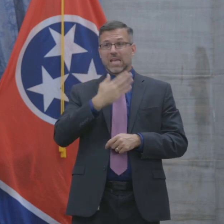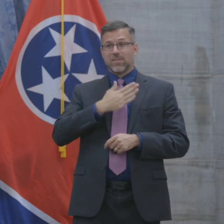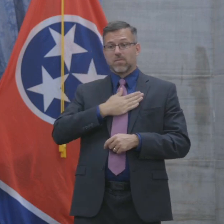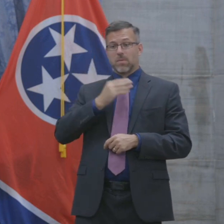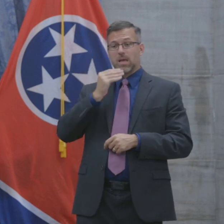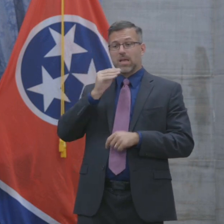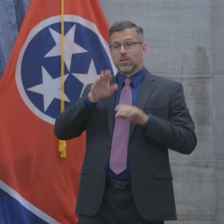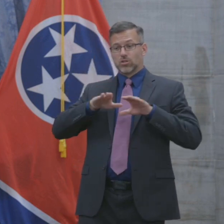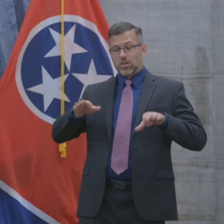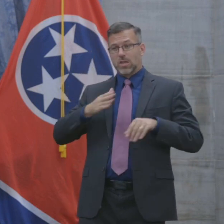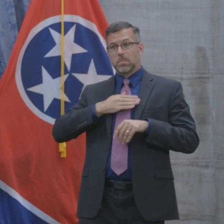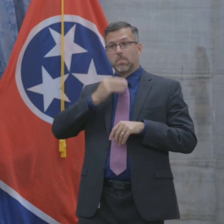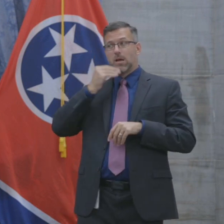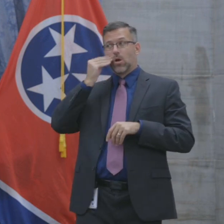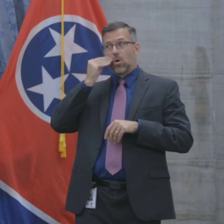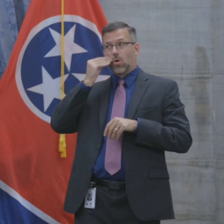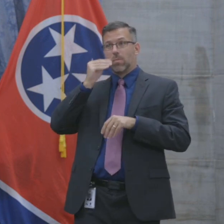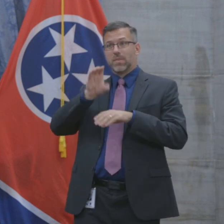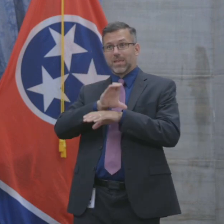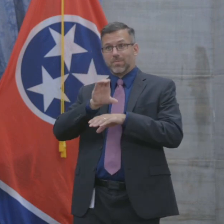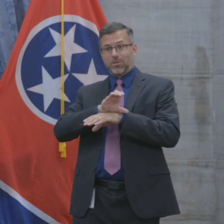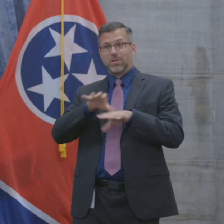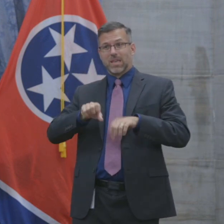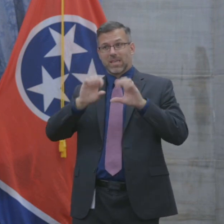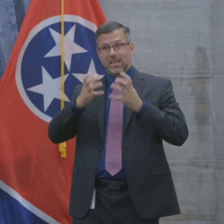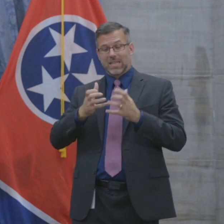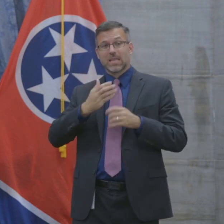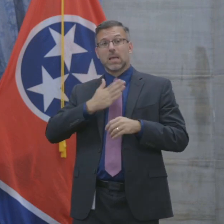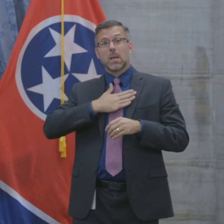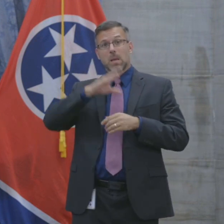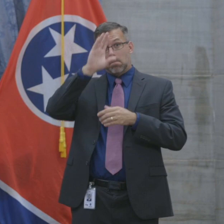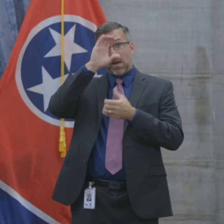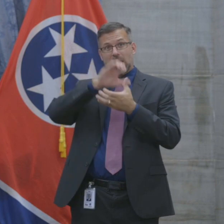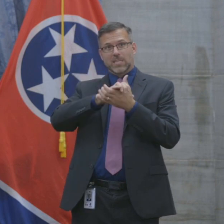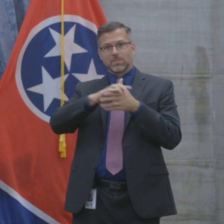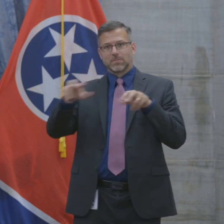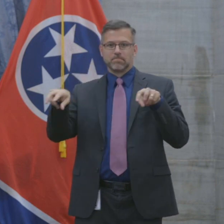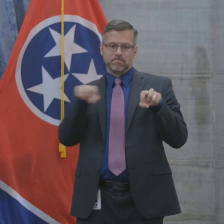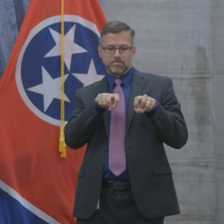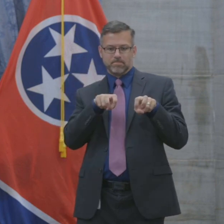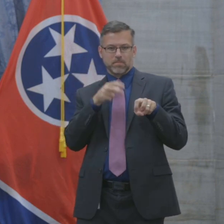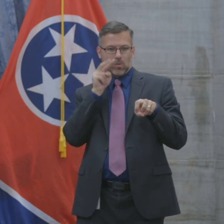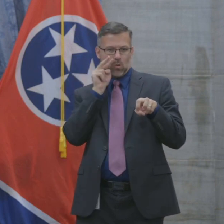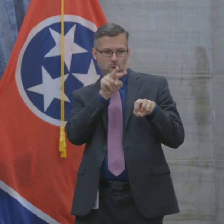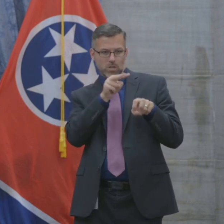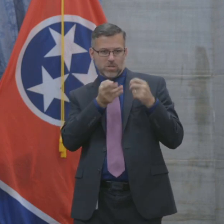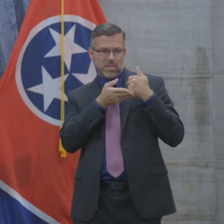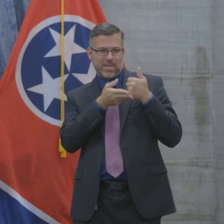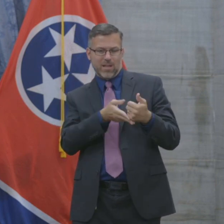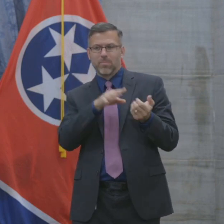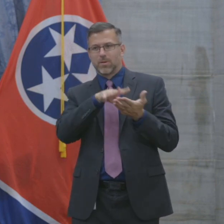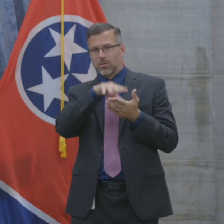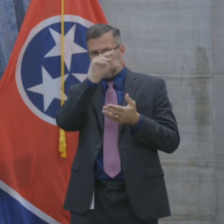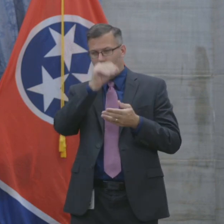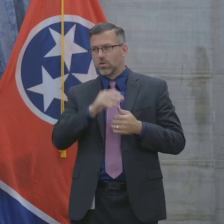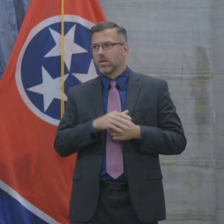Schwinn, if that's okay. GOV. LEE: Commissioner Schwinn. Thank y'all for taking our questions today. Last week Rutherford County schools asked parents to sign a